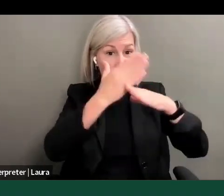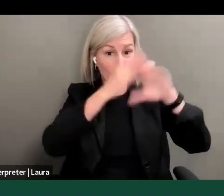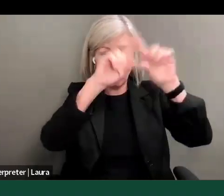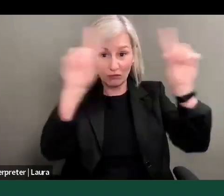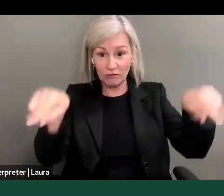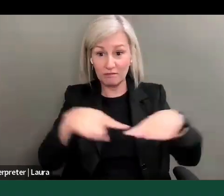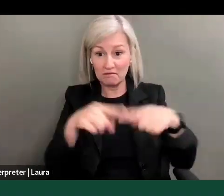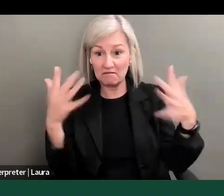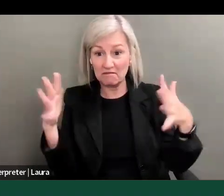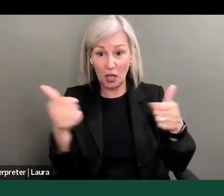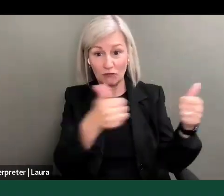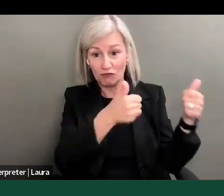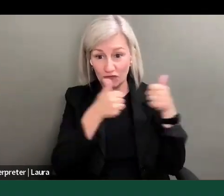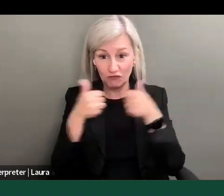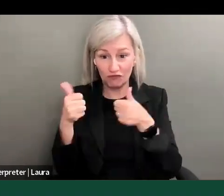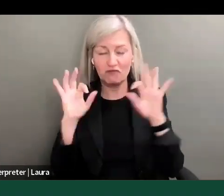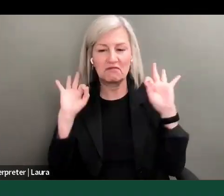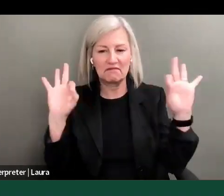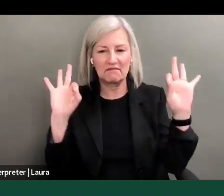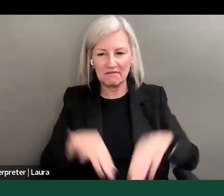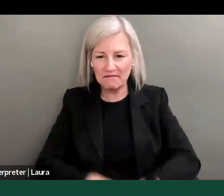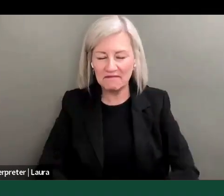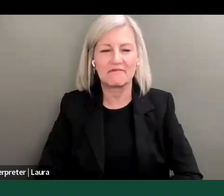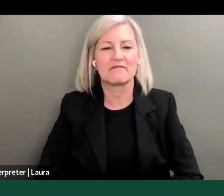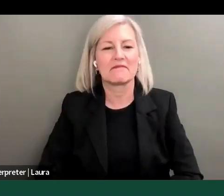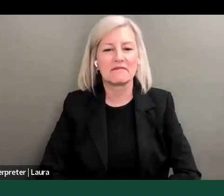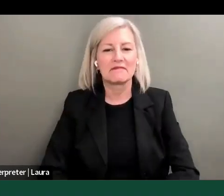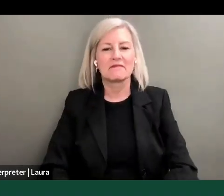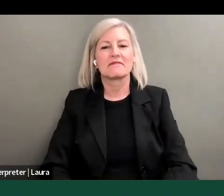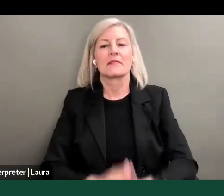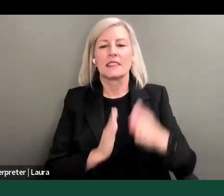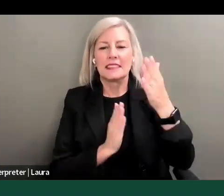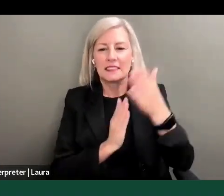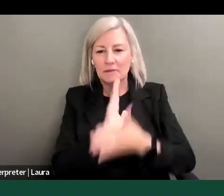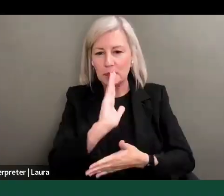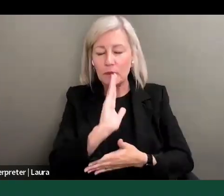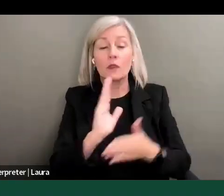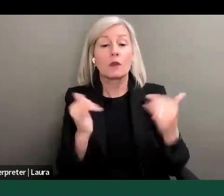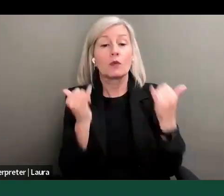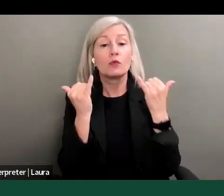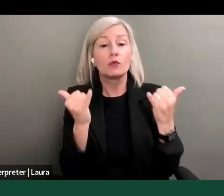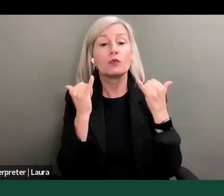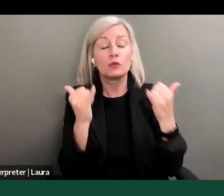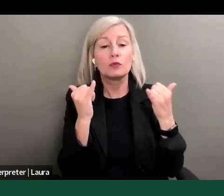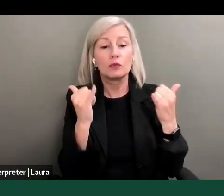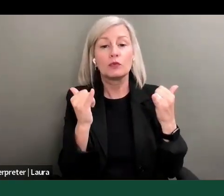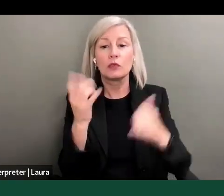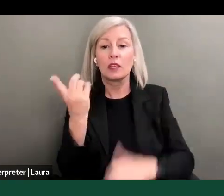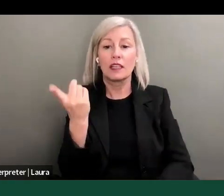Thumbs up. Awesome. All right. So today, Dr. McNair is